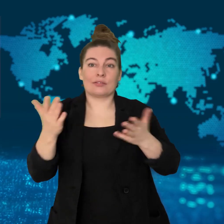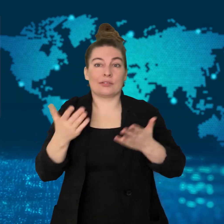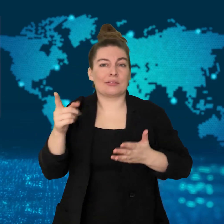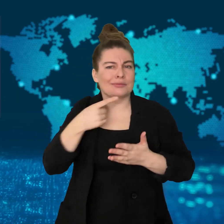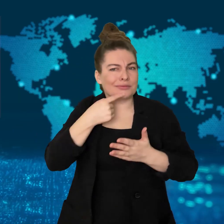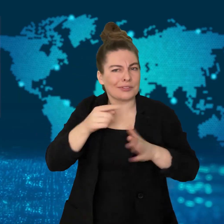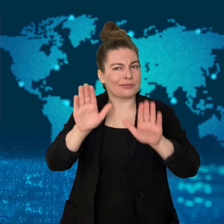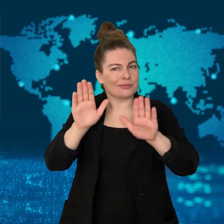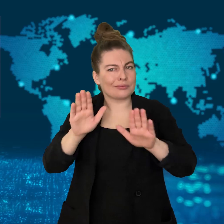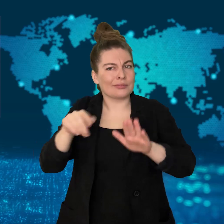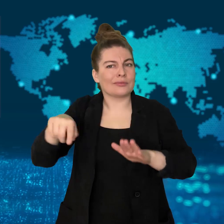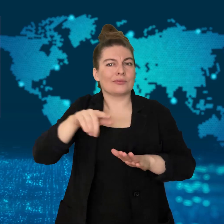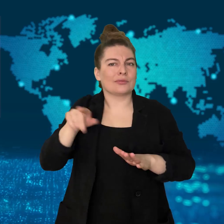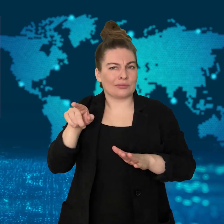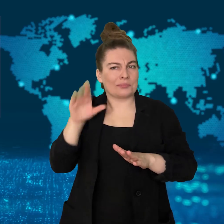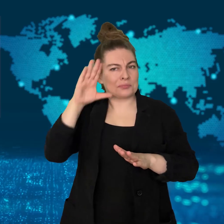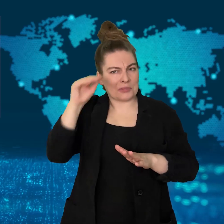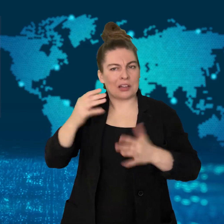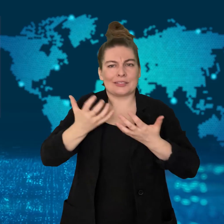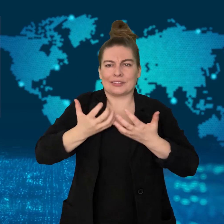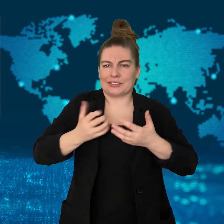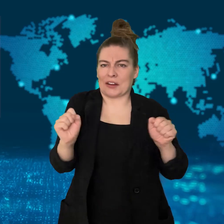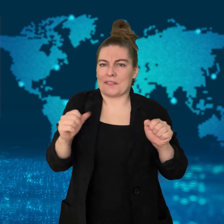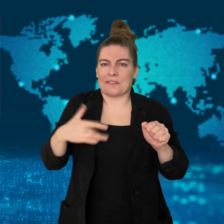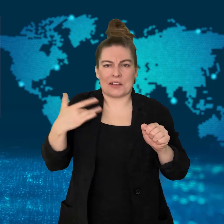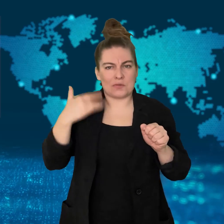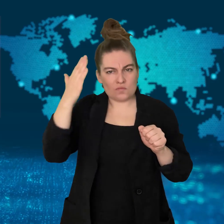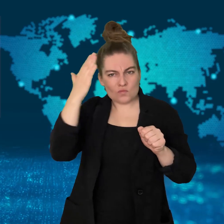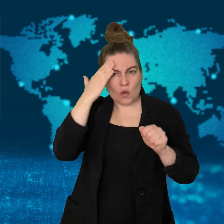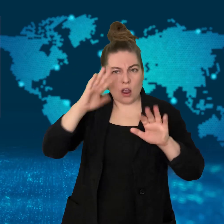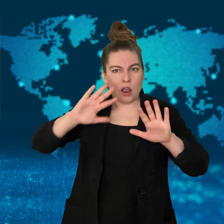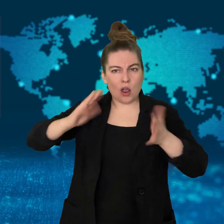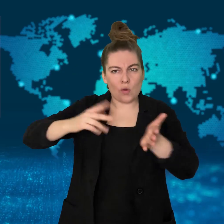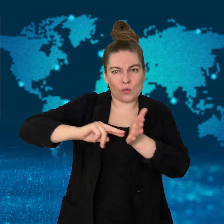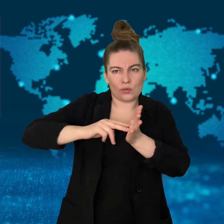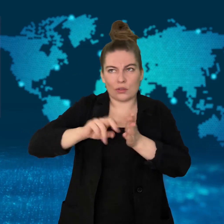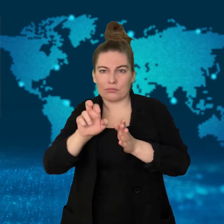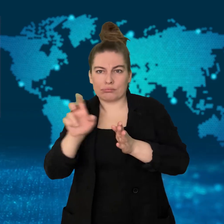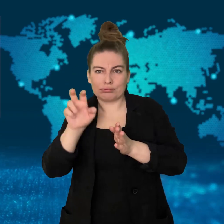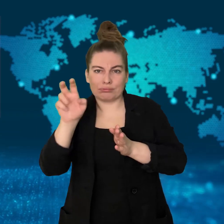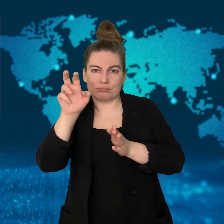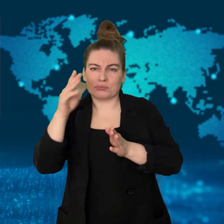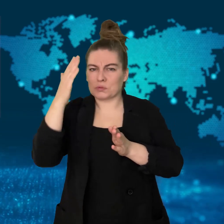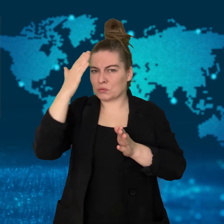and would come down on his own terms.